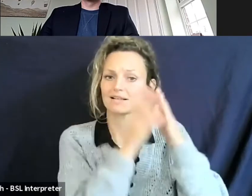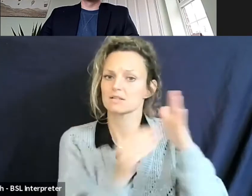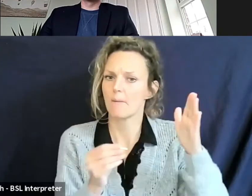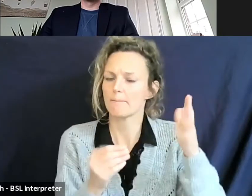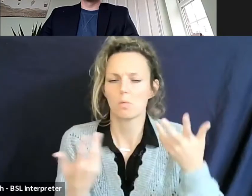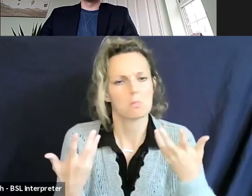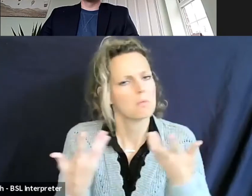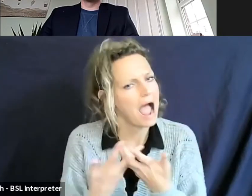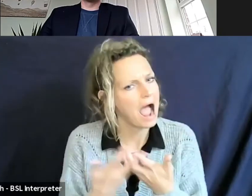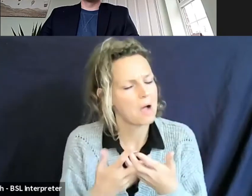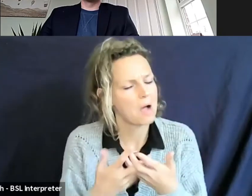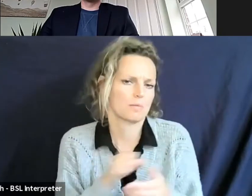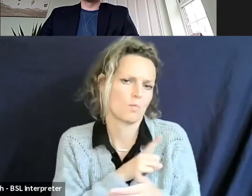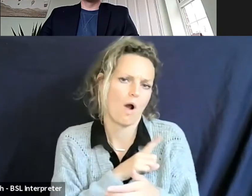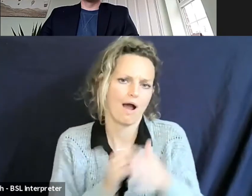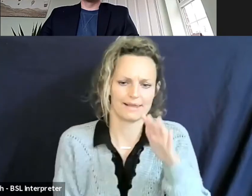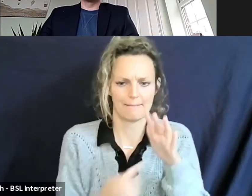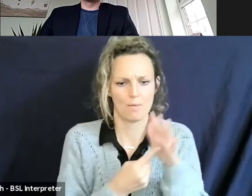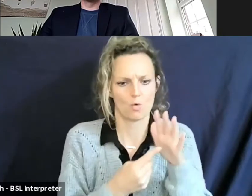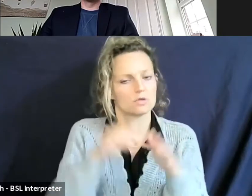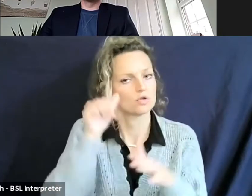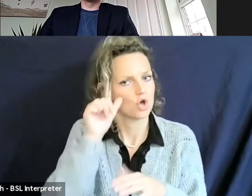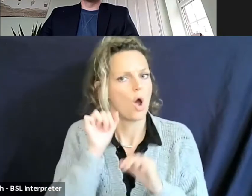Can you tell us or share with us the importance of being your own self advocate.